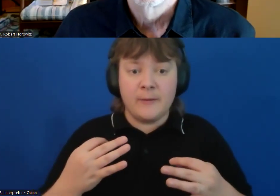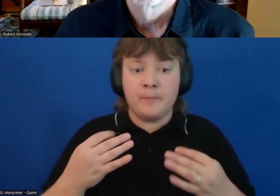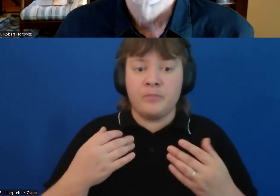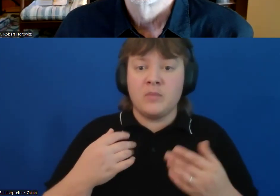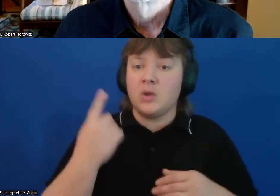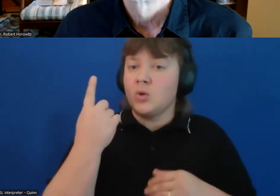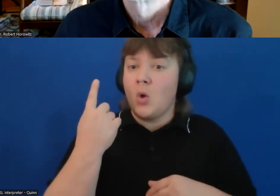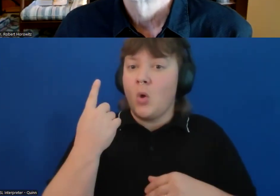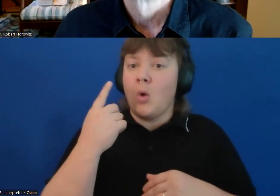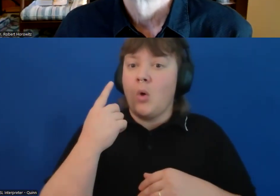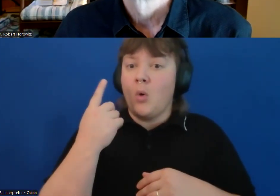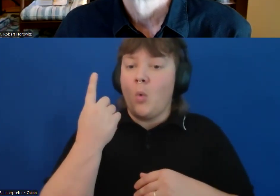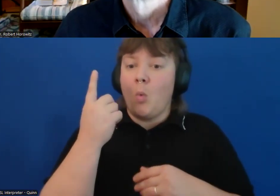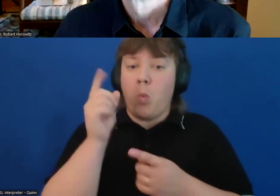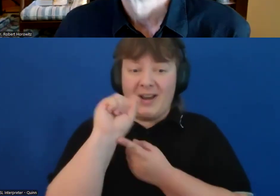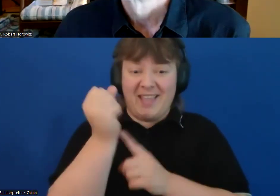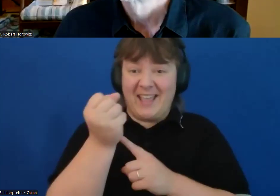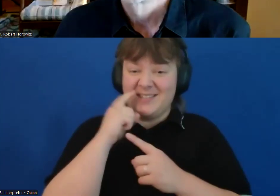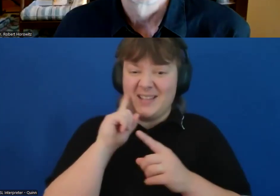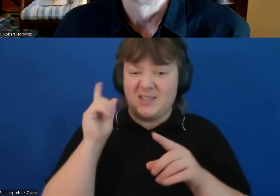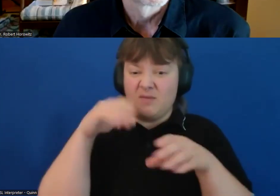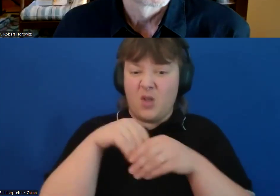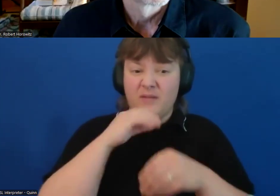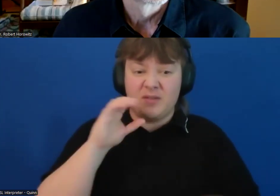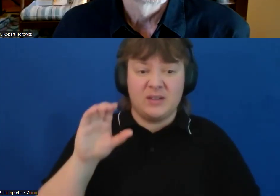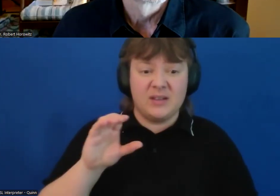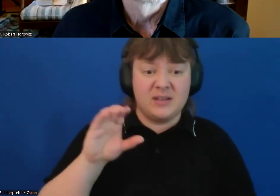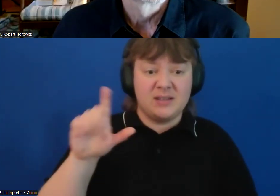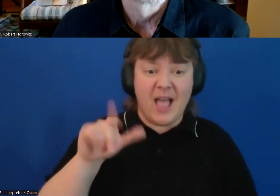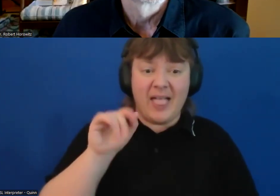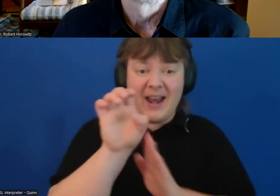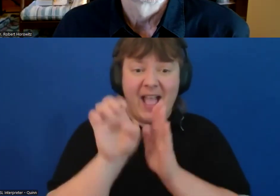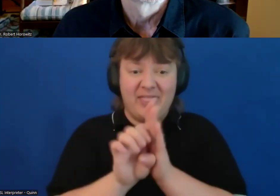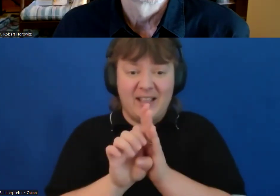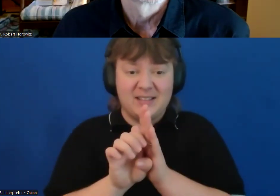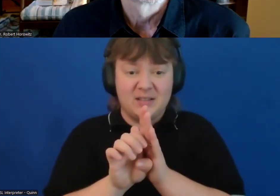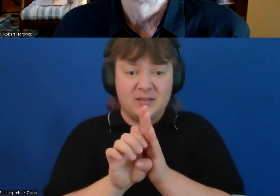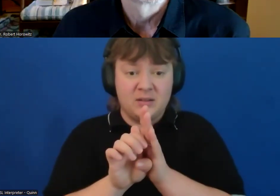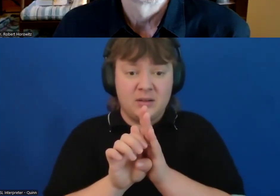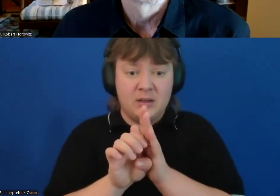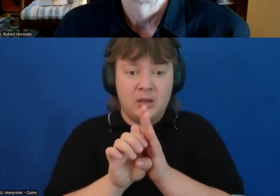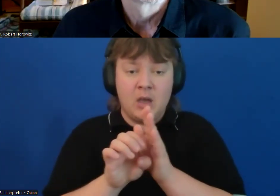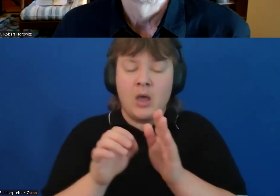right now and so is there any guidance around how to evaluate capacity for a patient who resends